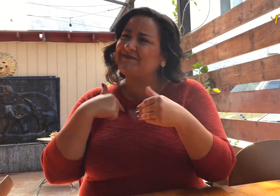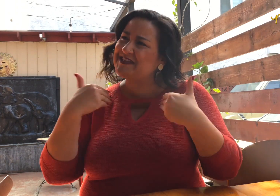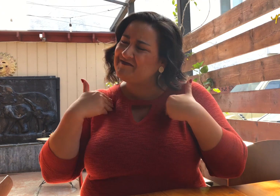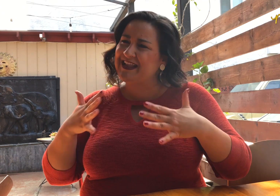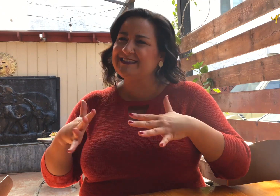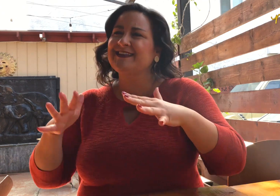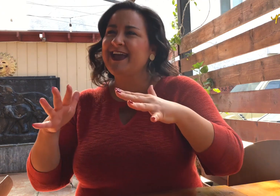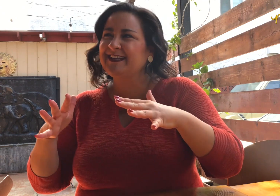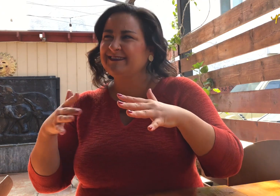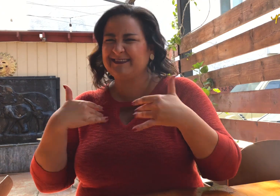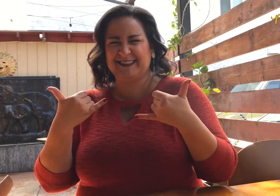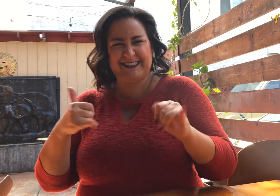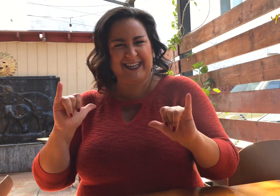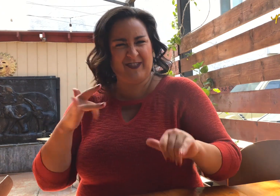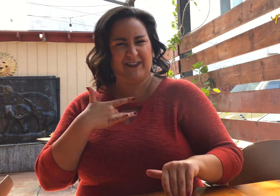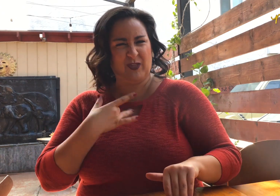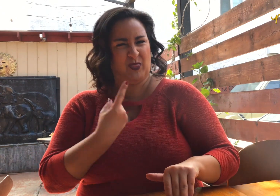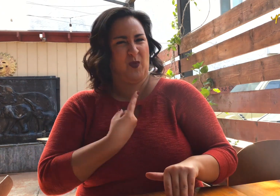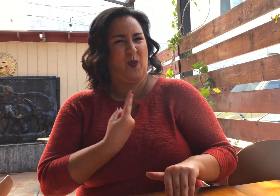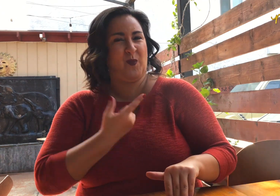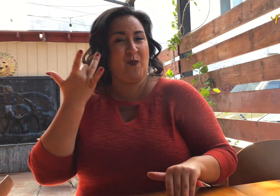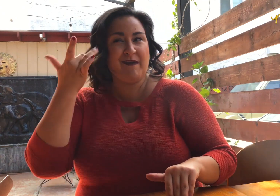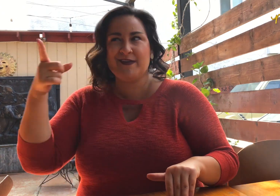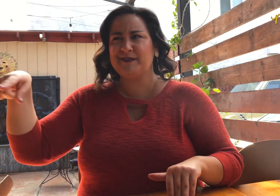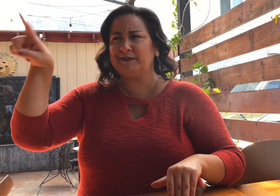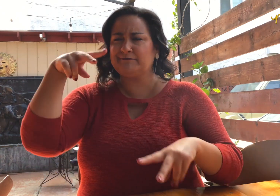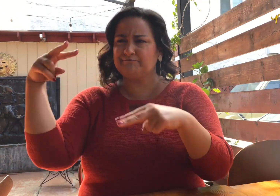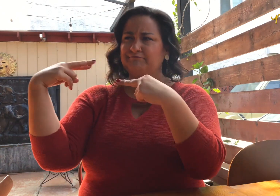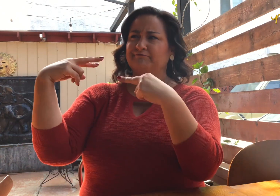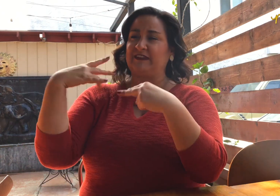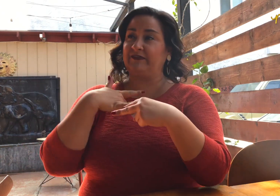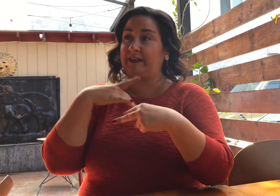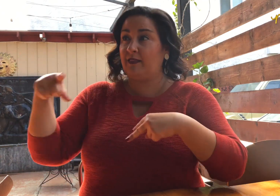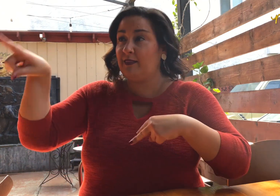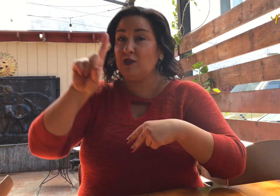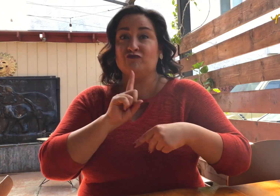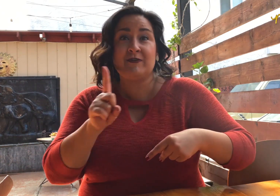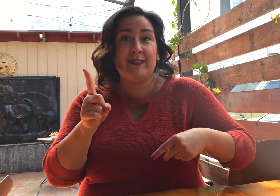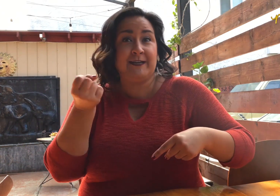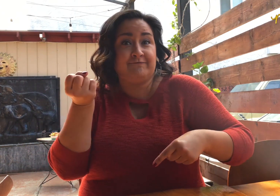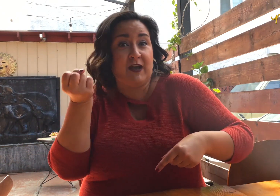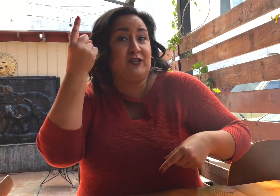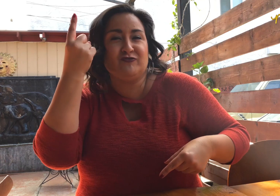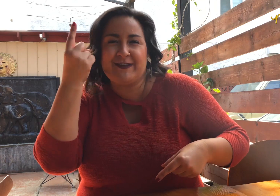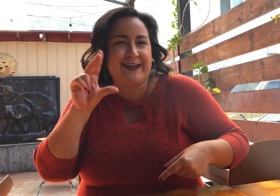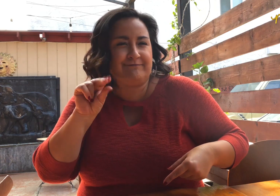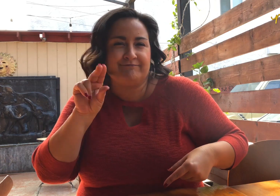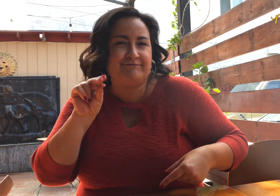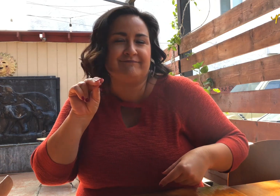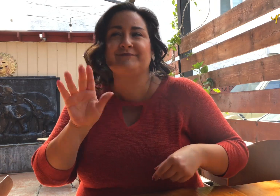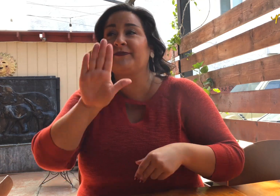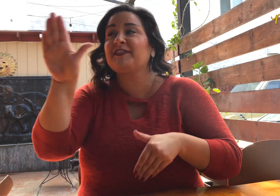I feel alone, like I don't think they really understand what it feels like.